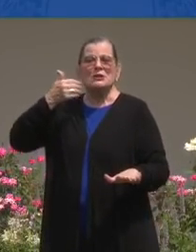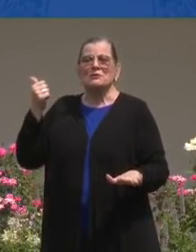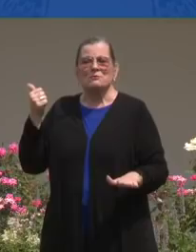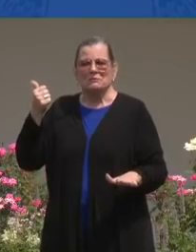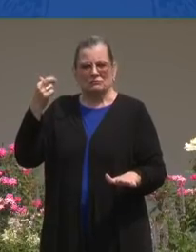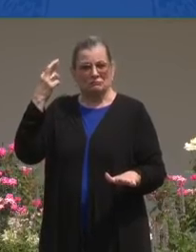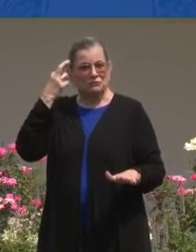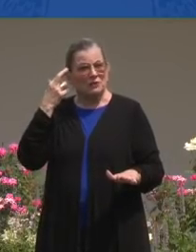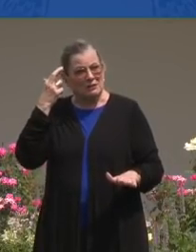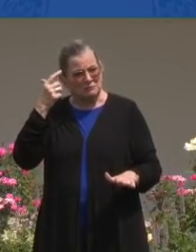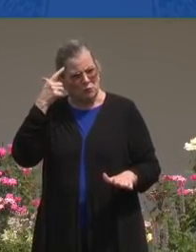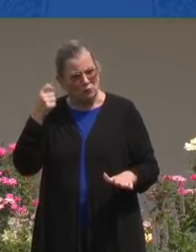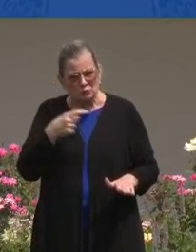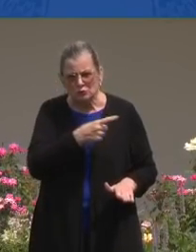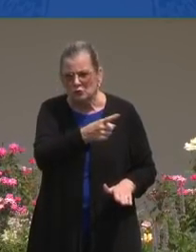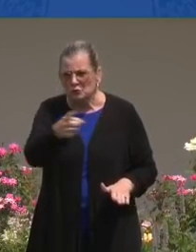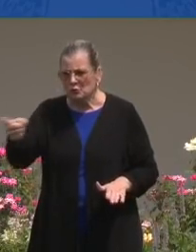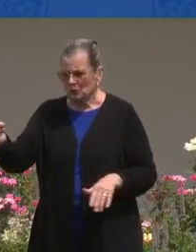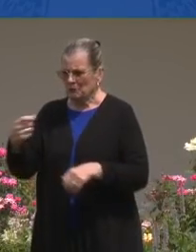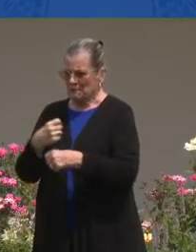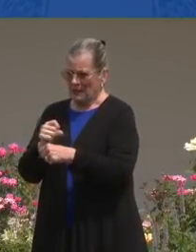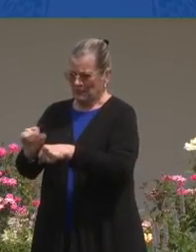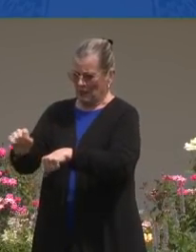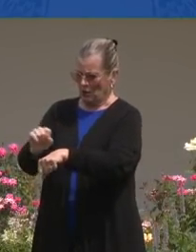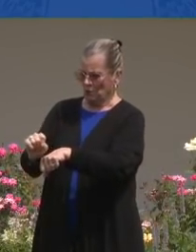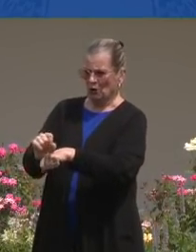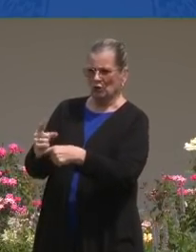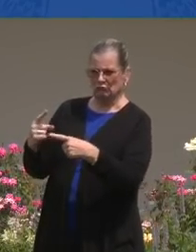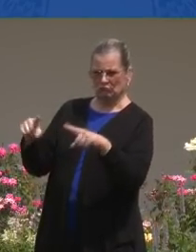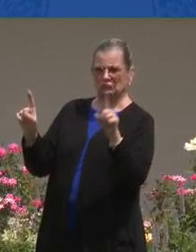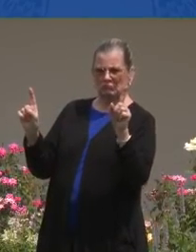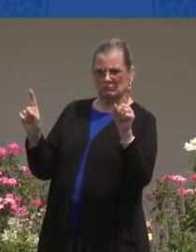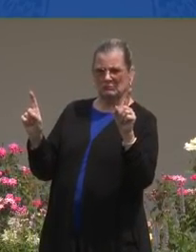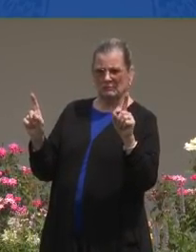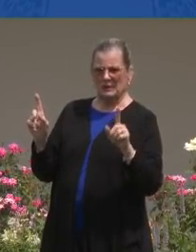When people can ride a bus because it has a lift,